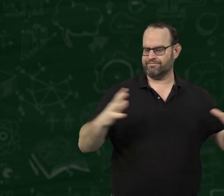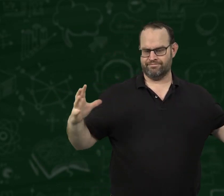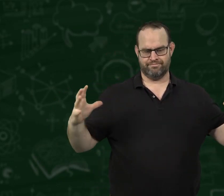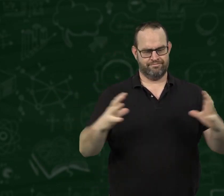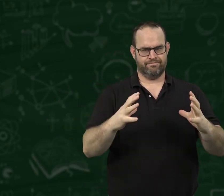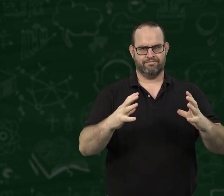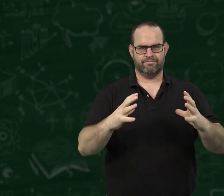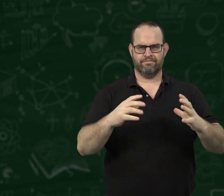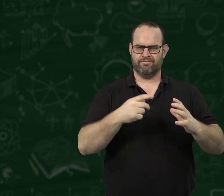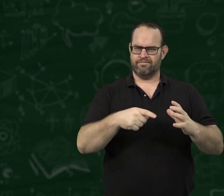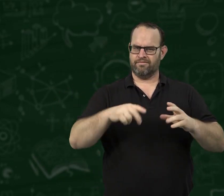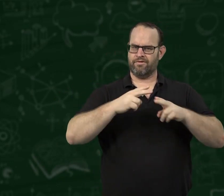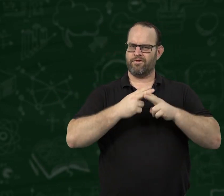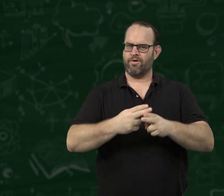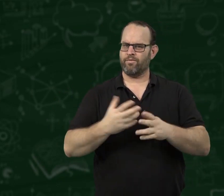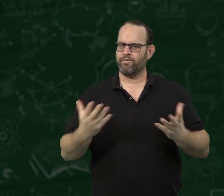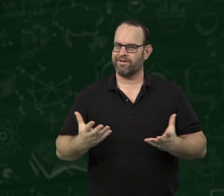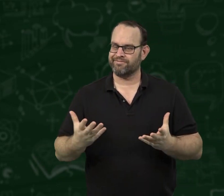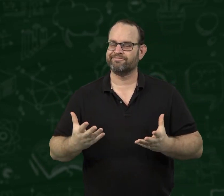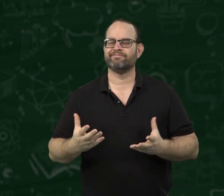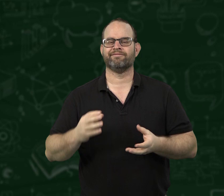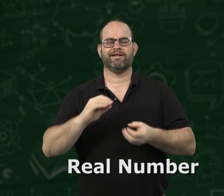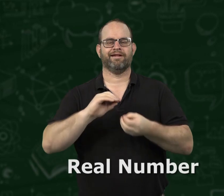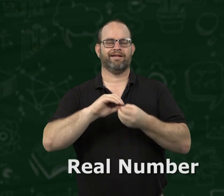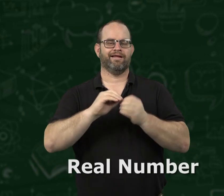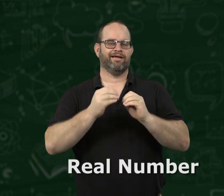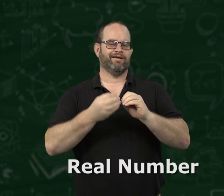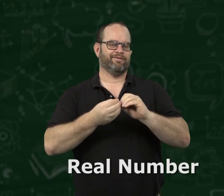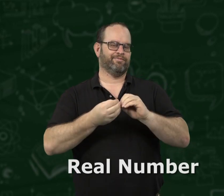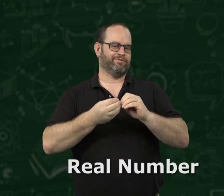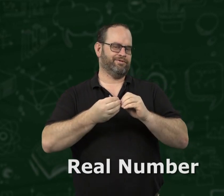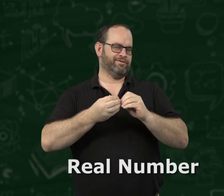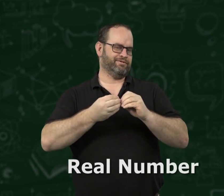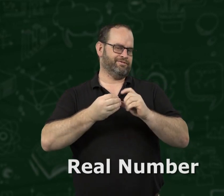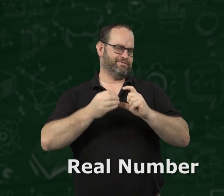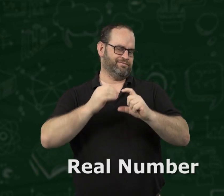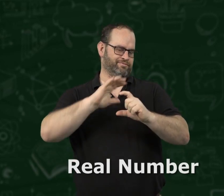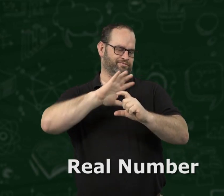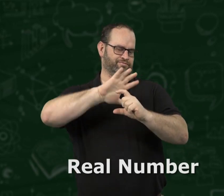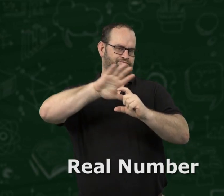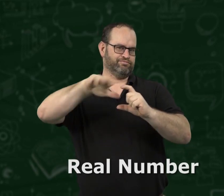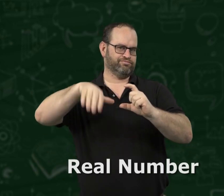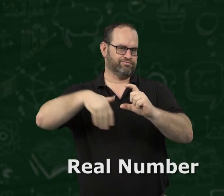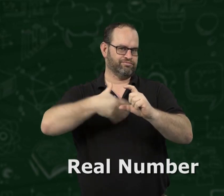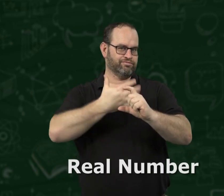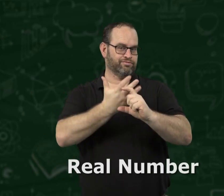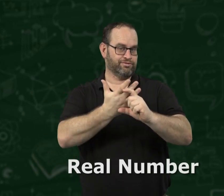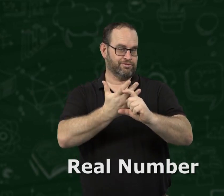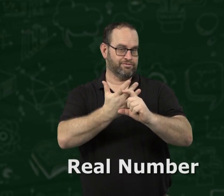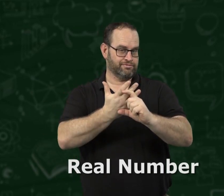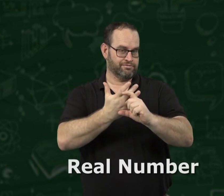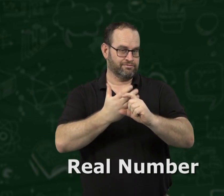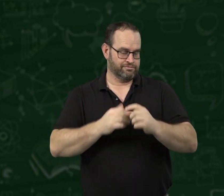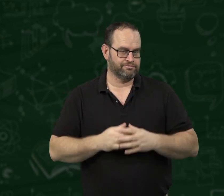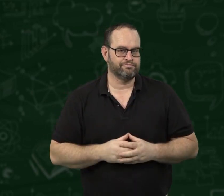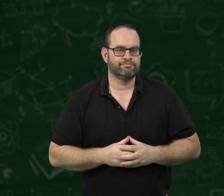If we combine rational and irrational numbers, those are real numbers.